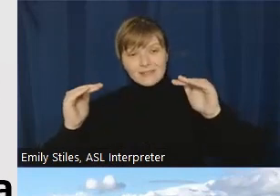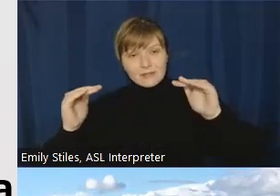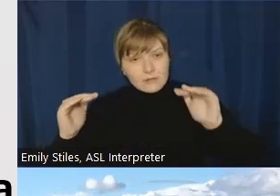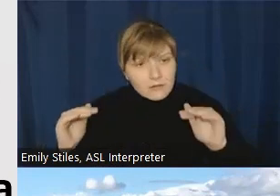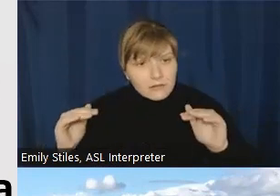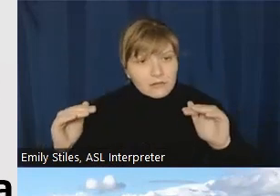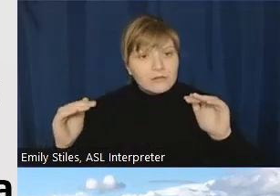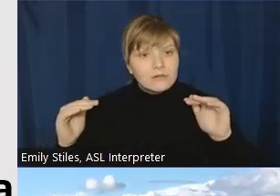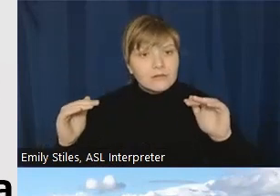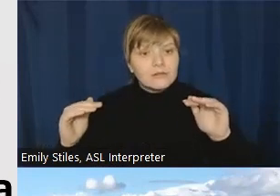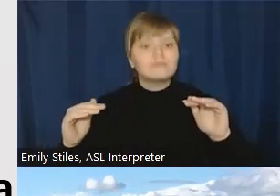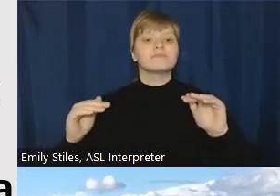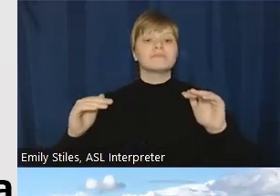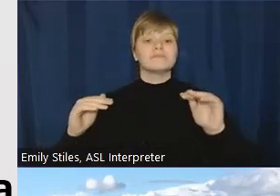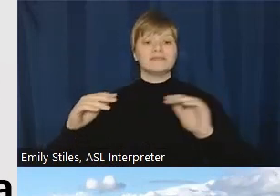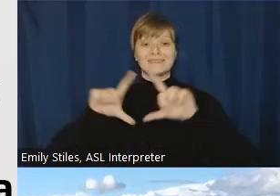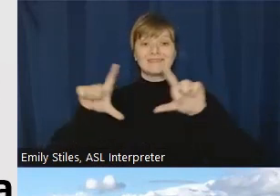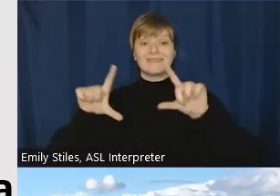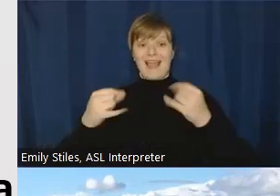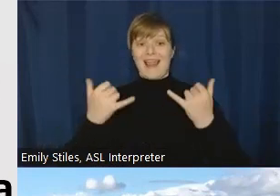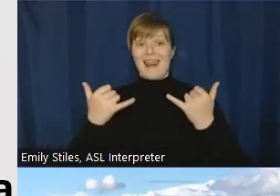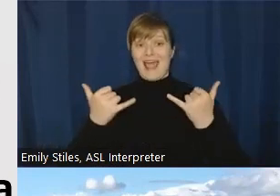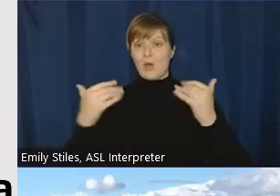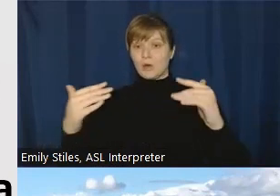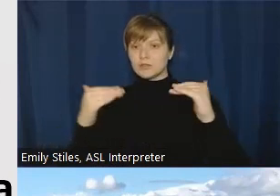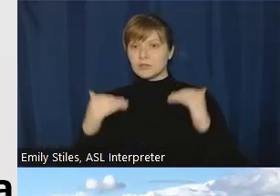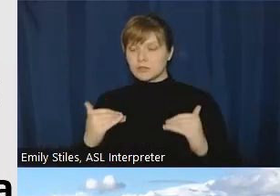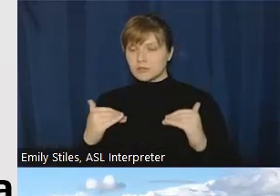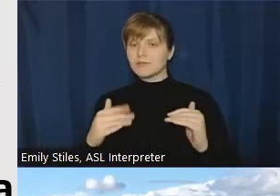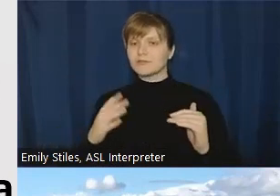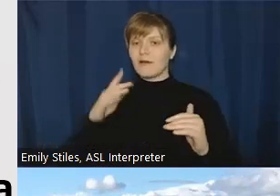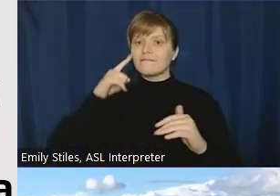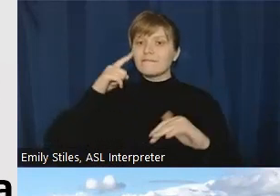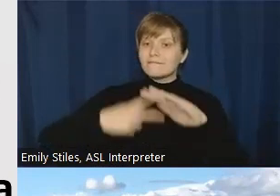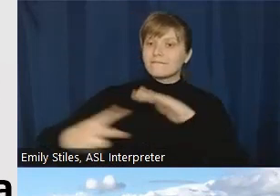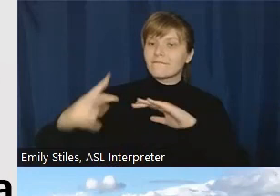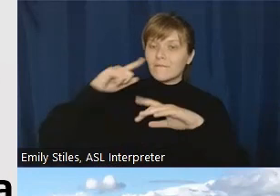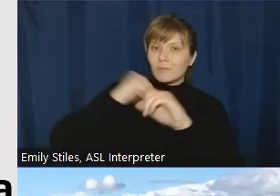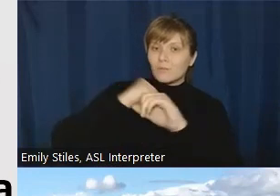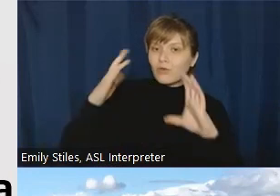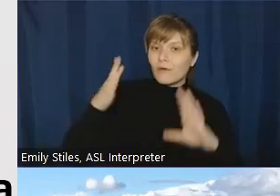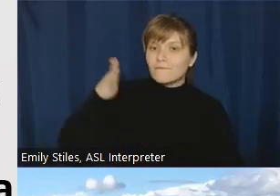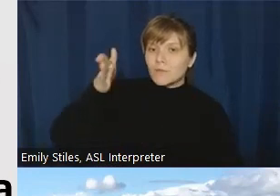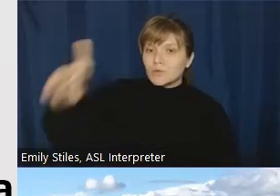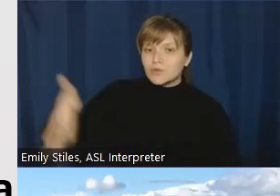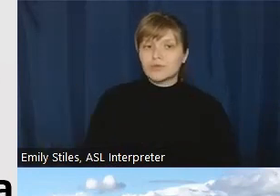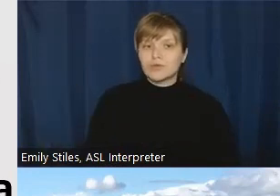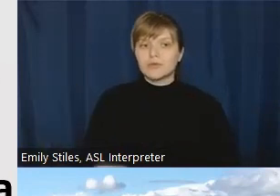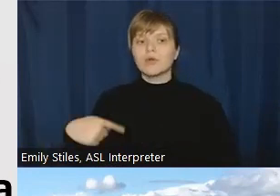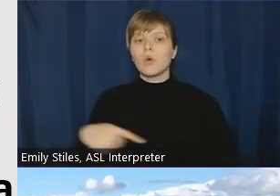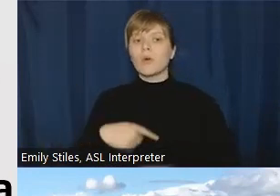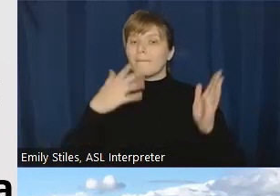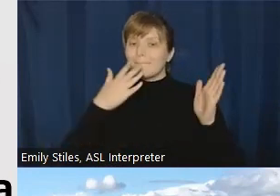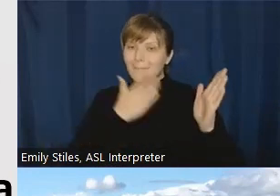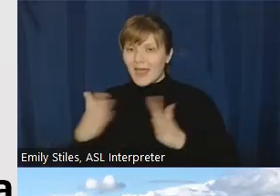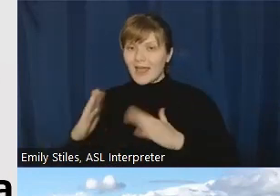planning and housing and commercial facilities for our senior population. This is one that we’re